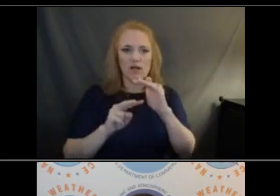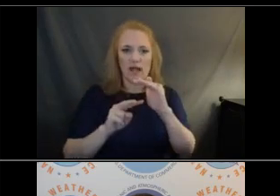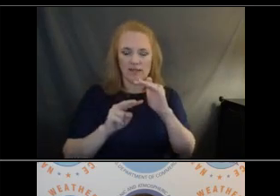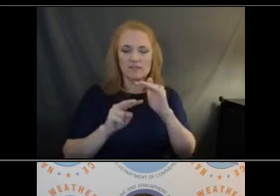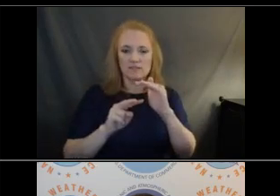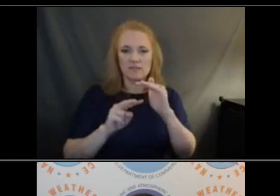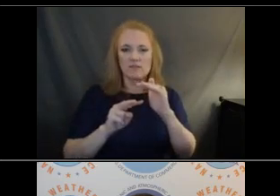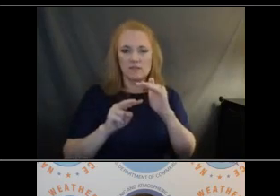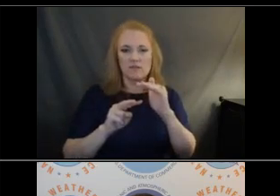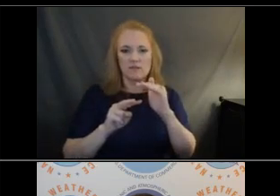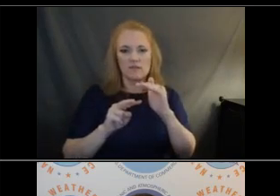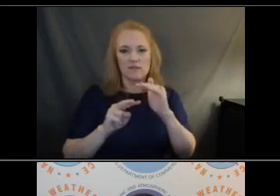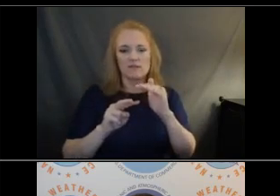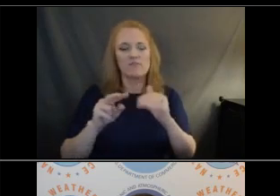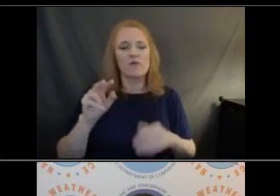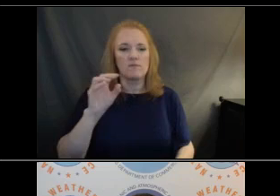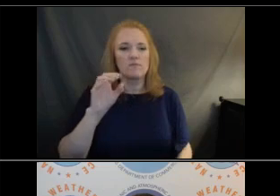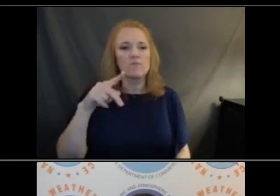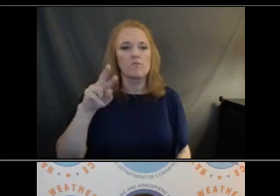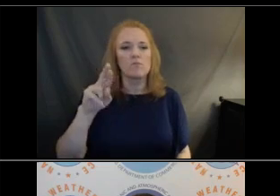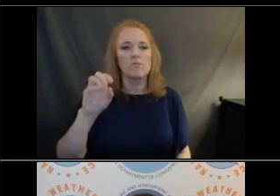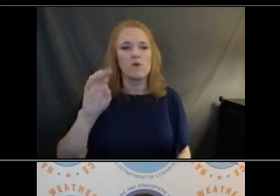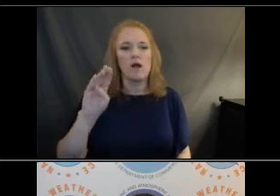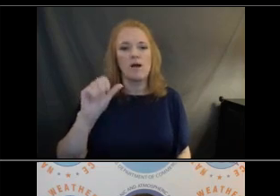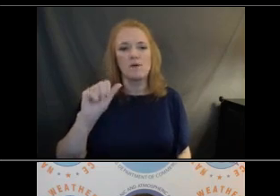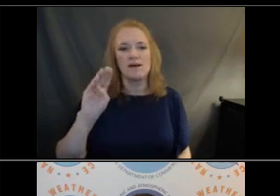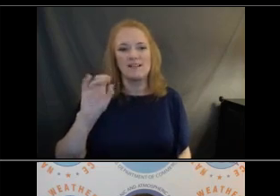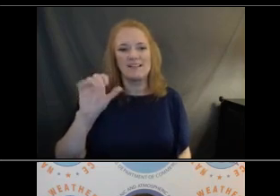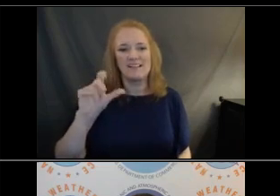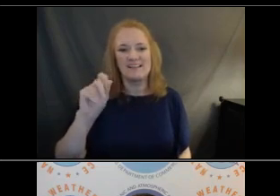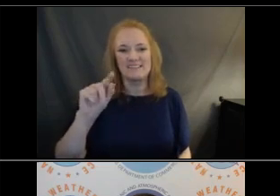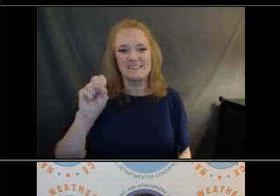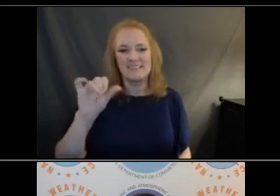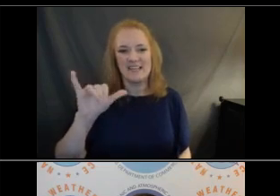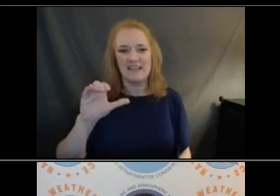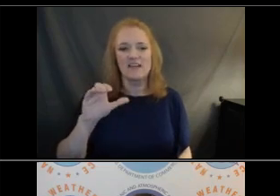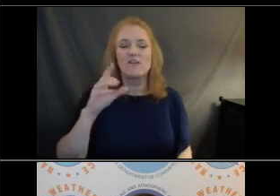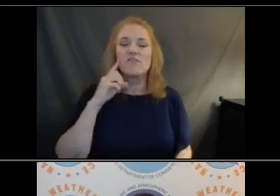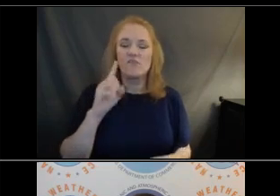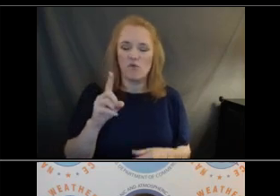and these are also probabilistic as well for both heat index and maximum temperature for the week